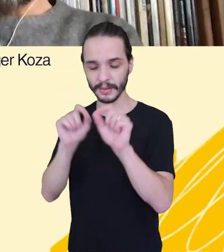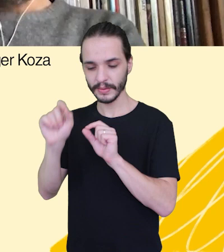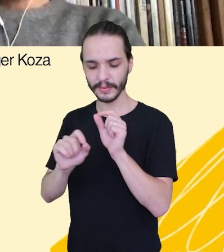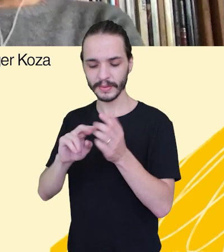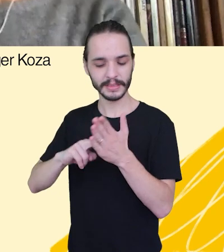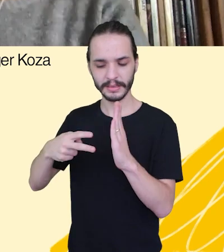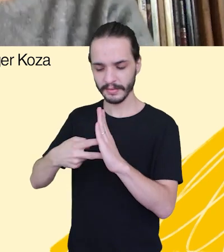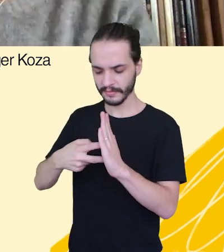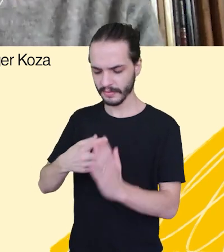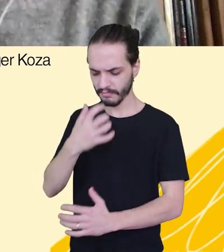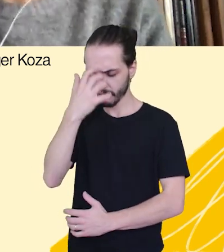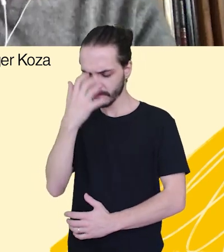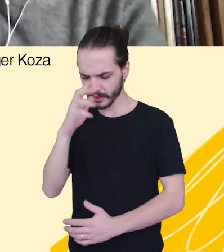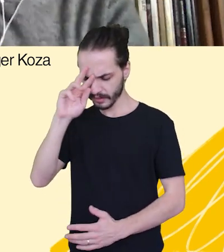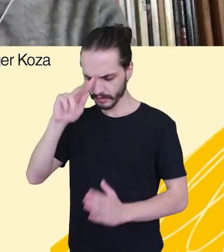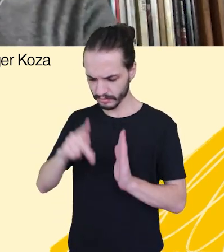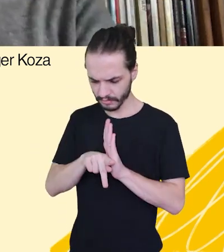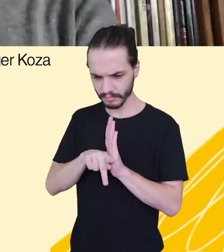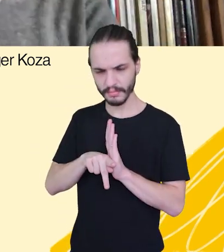And Angela, how do you...